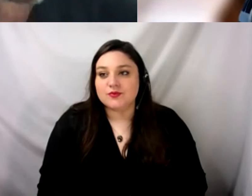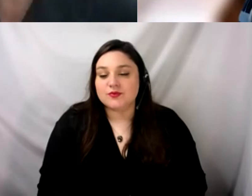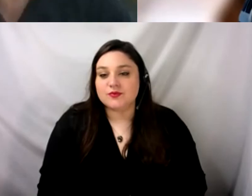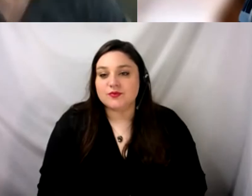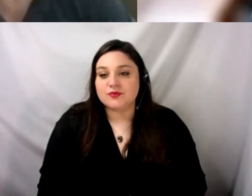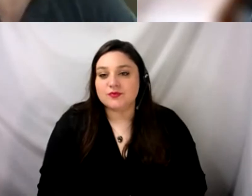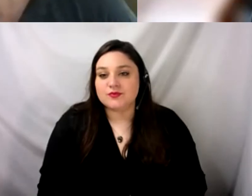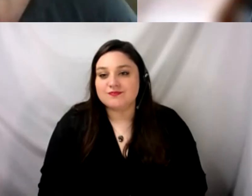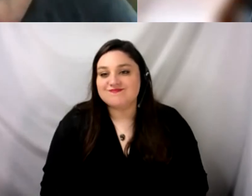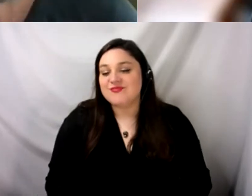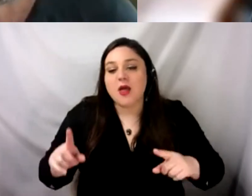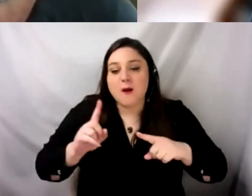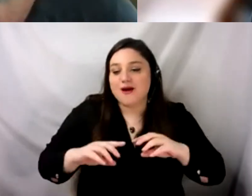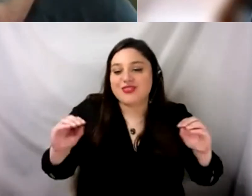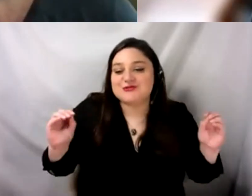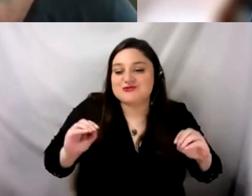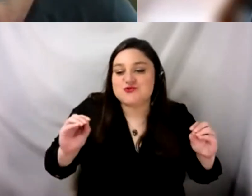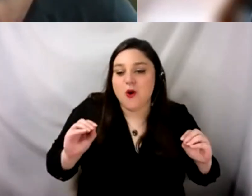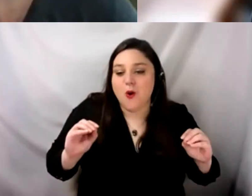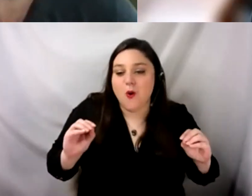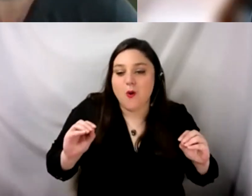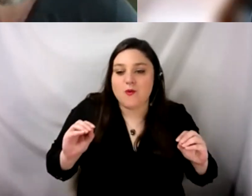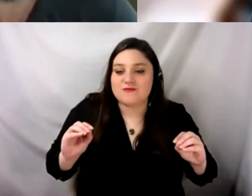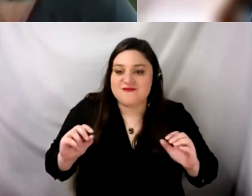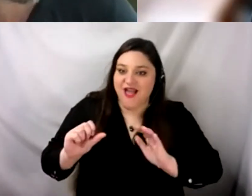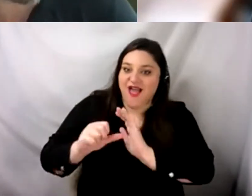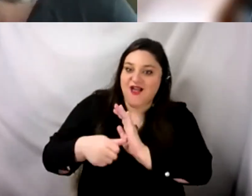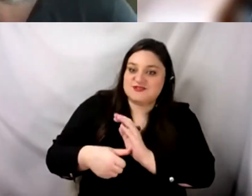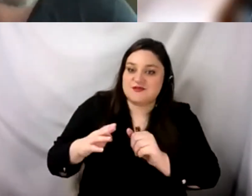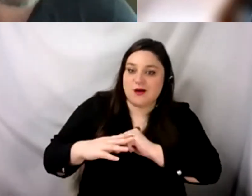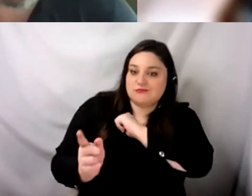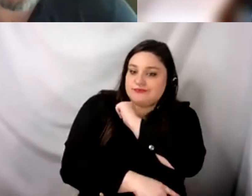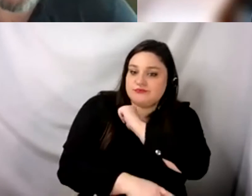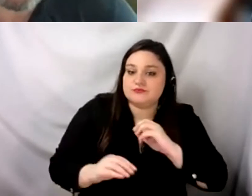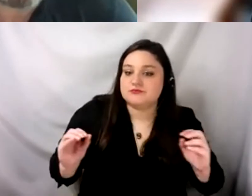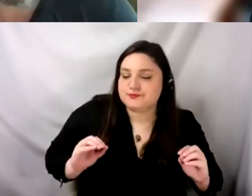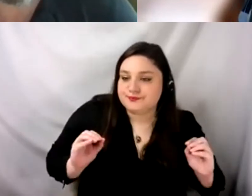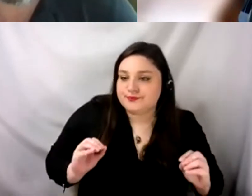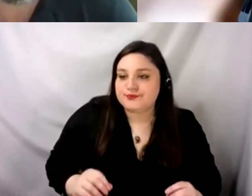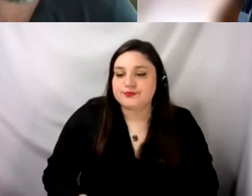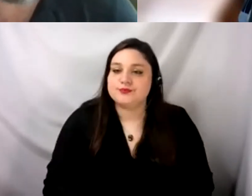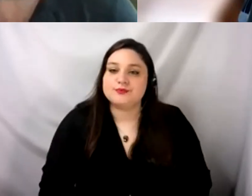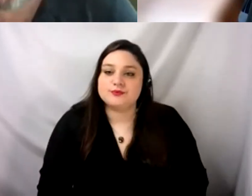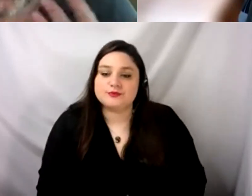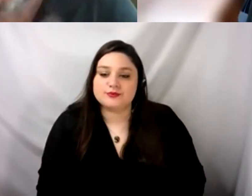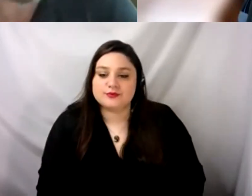If any of you unfortunately I was not aware that last year until very